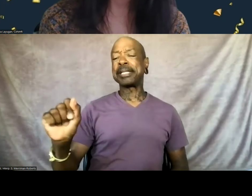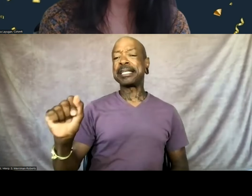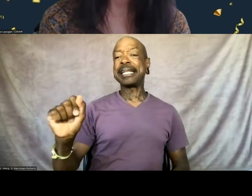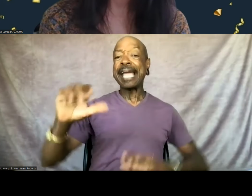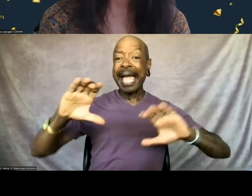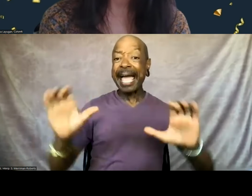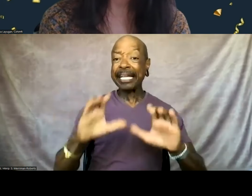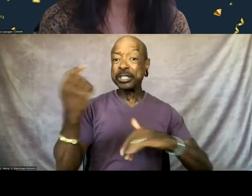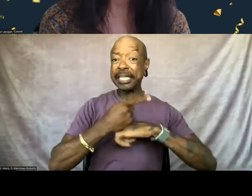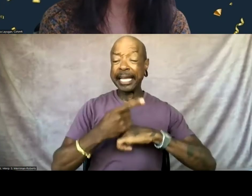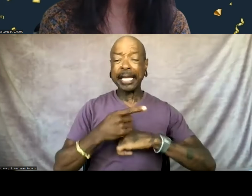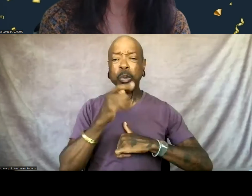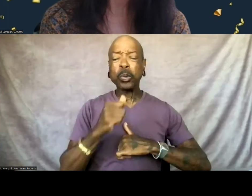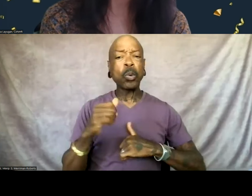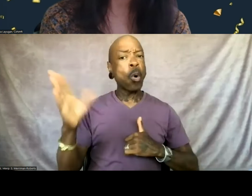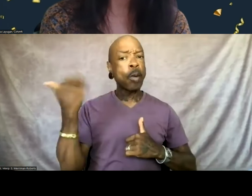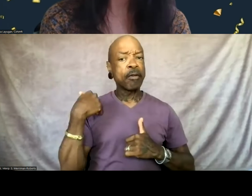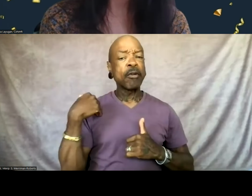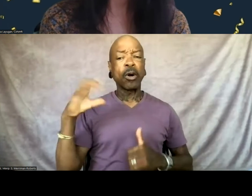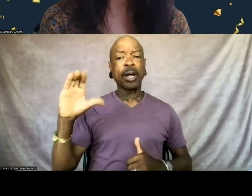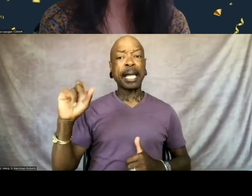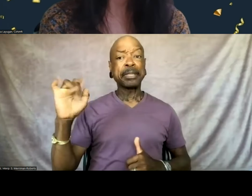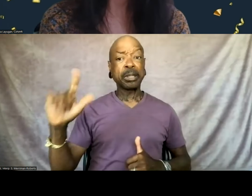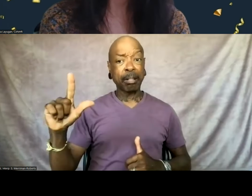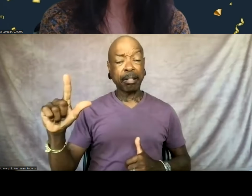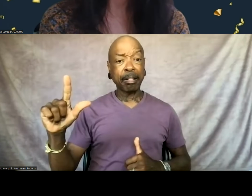eliminated. Right. Are there some people here who have